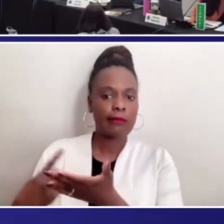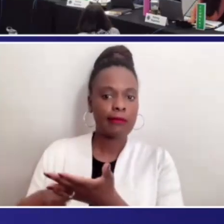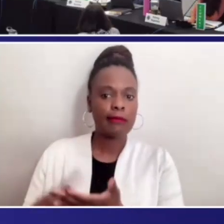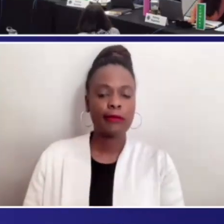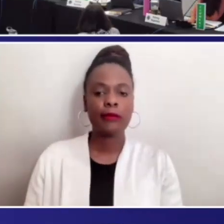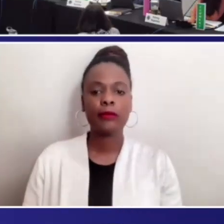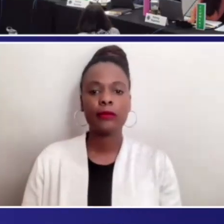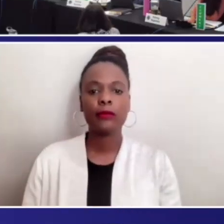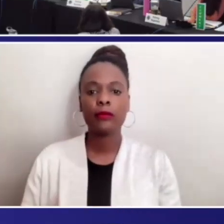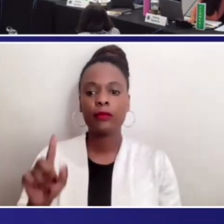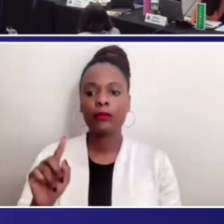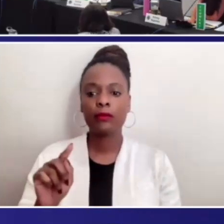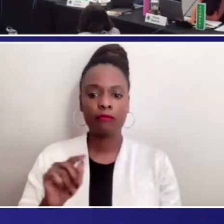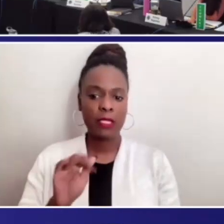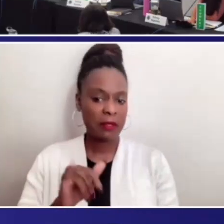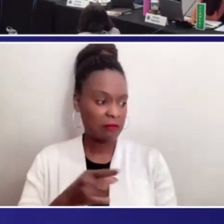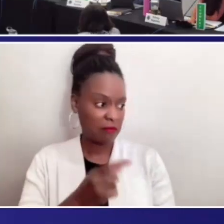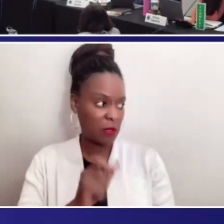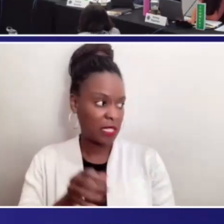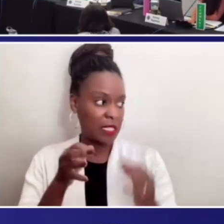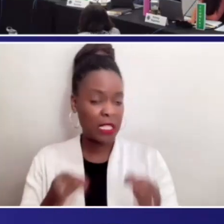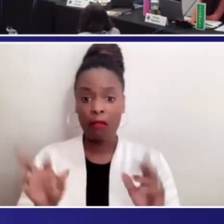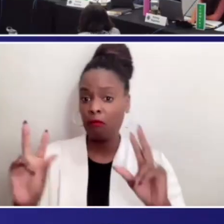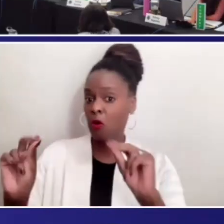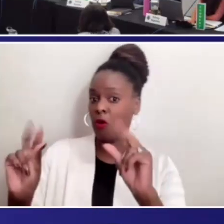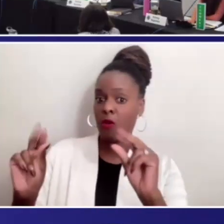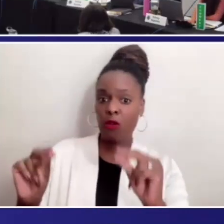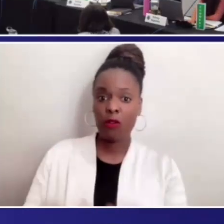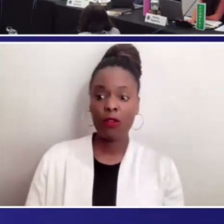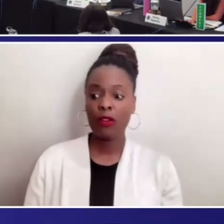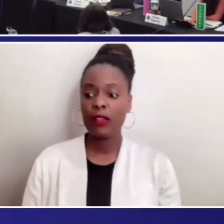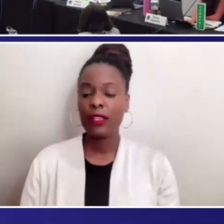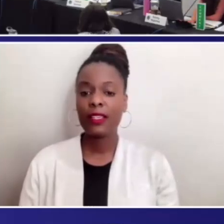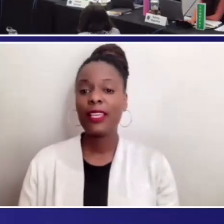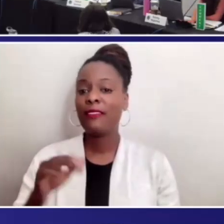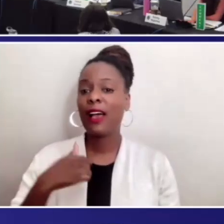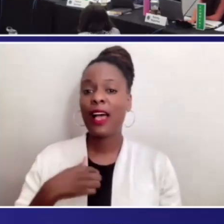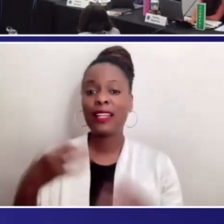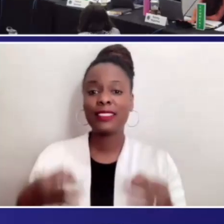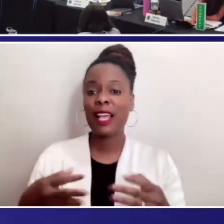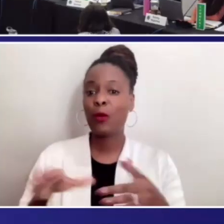Tamy, I'm going to let you decide. Oh, no. Because if you let me decide, we're breaking and we'll do it after lunch.